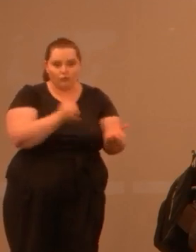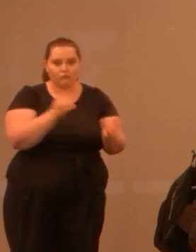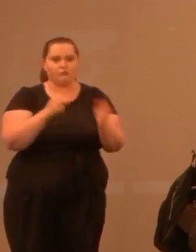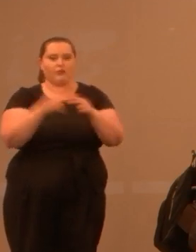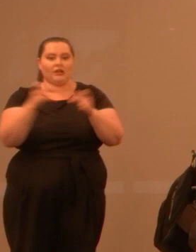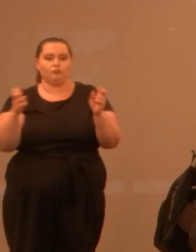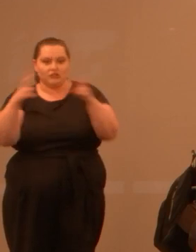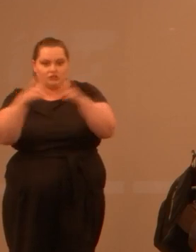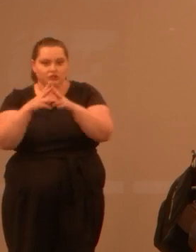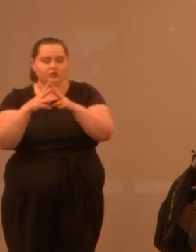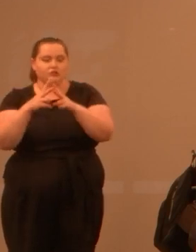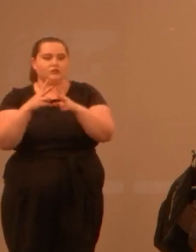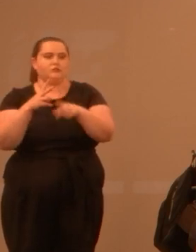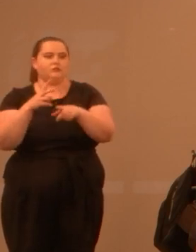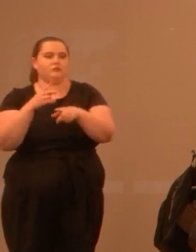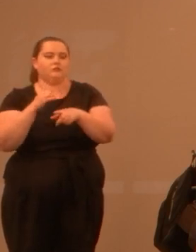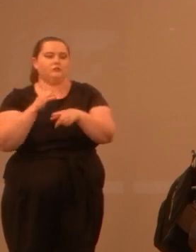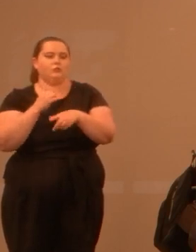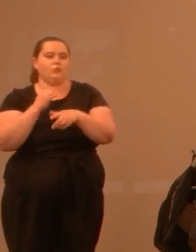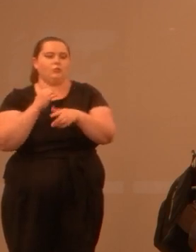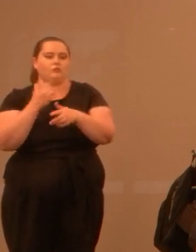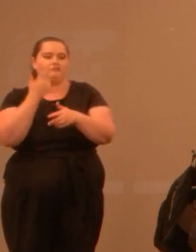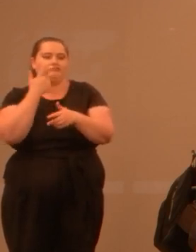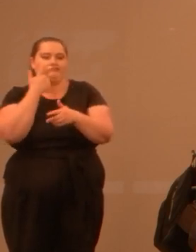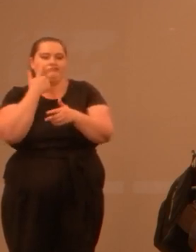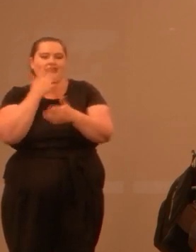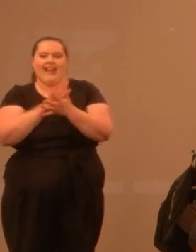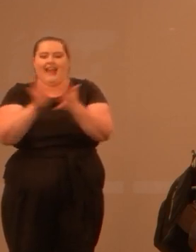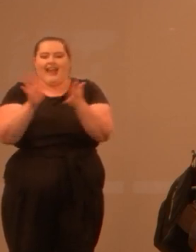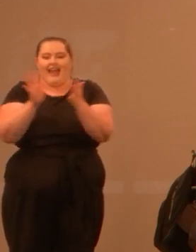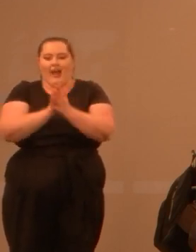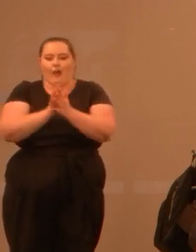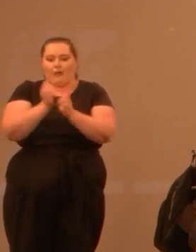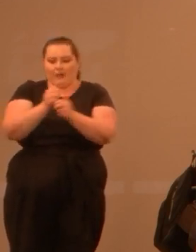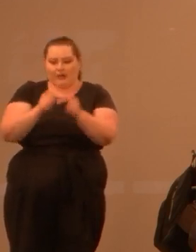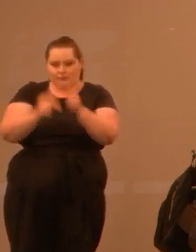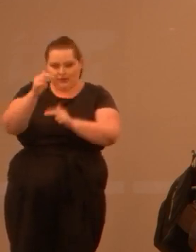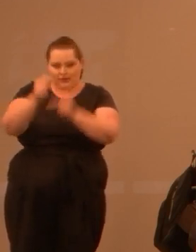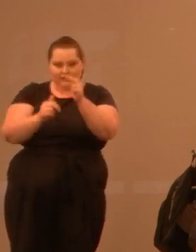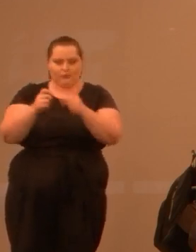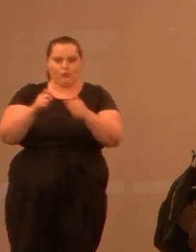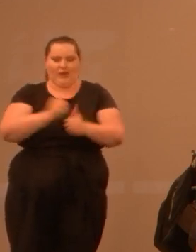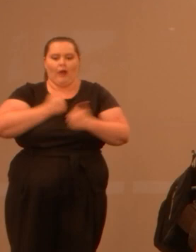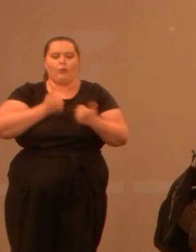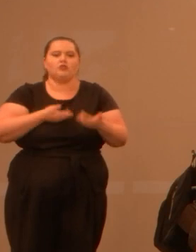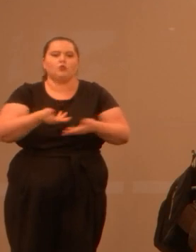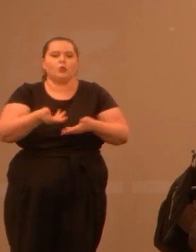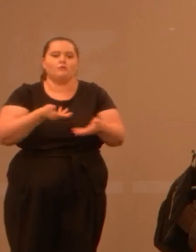looking at how we do buildings, the services we provide, and the important